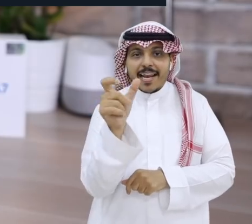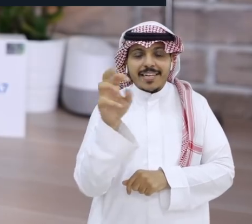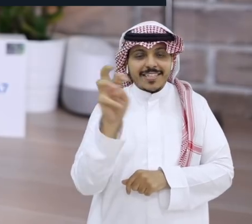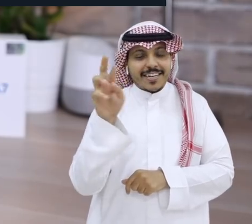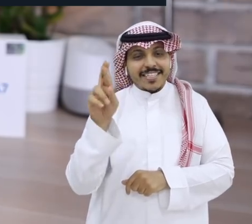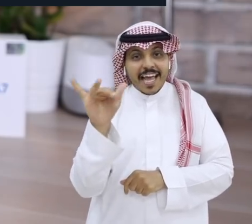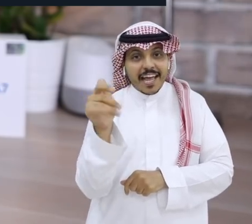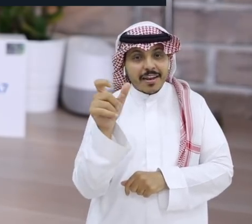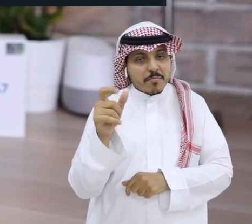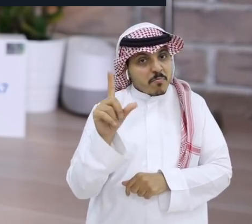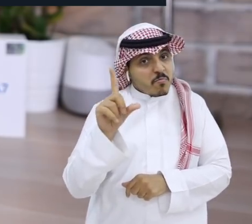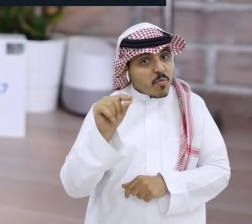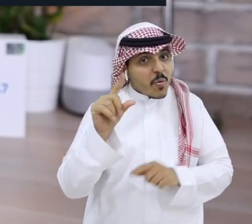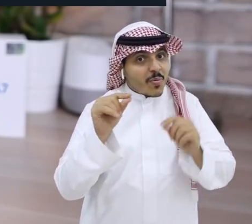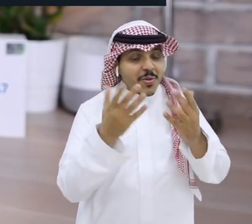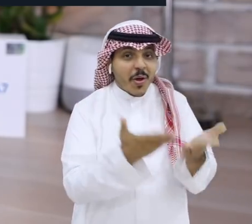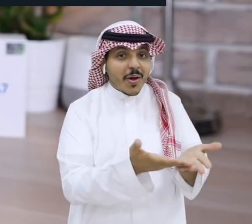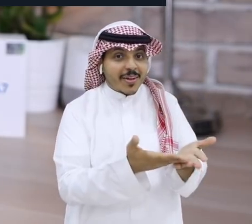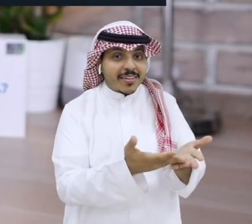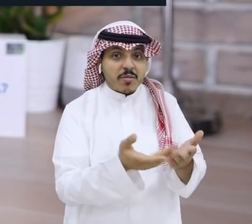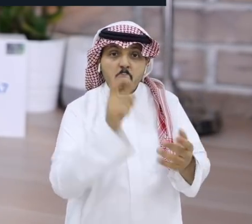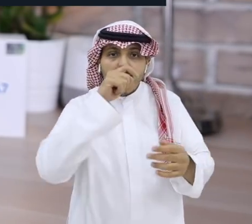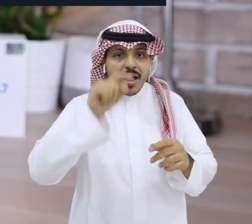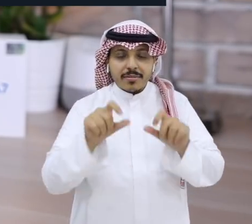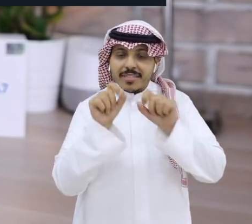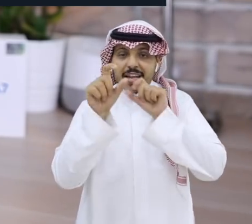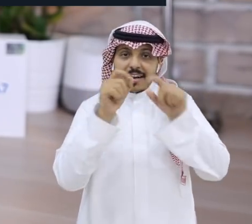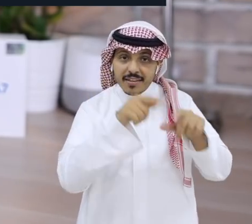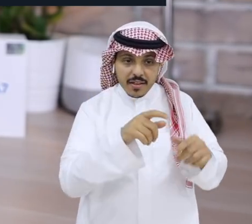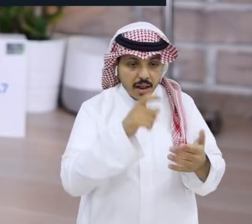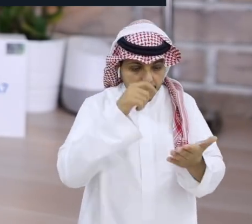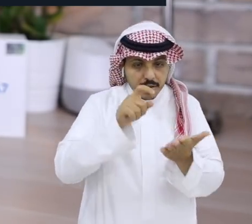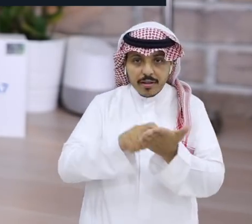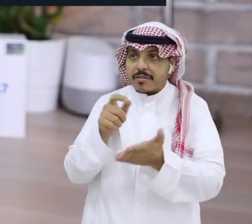It is a really great thing. It is not necessarily to have internet data to use Absher app.